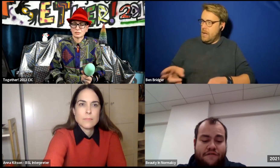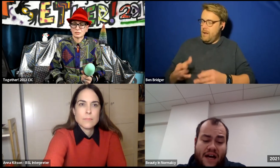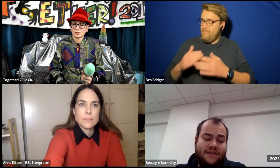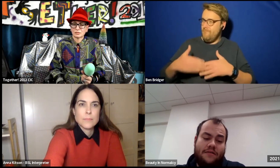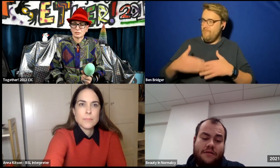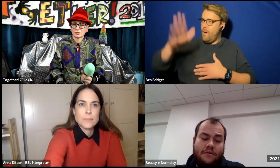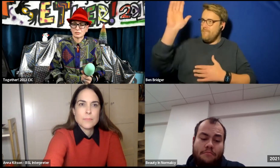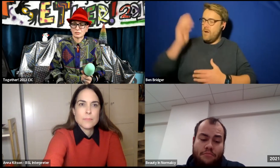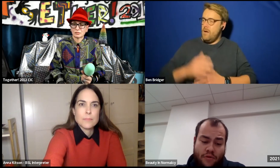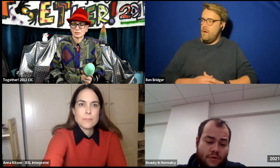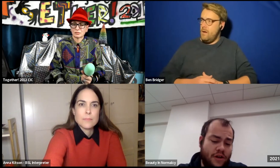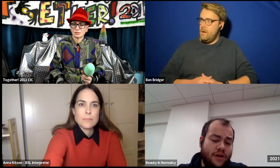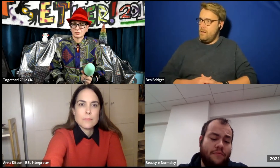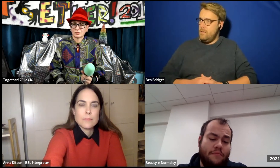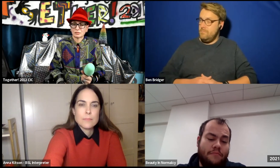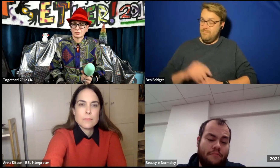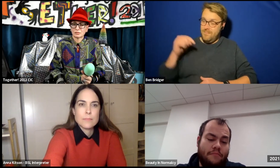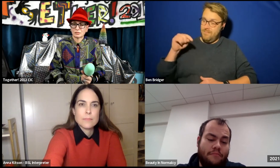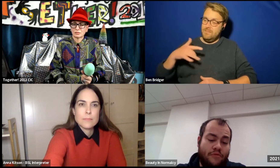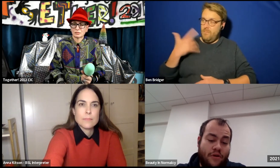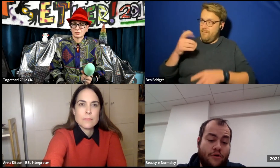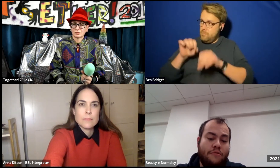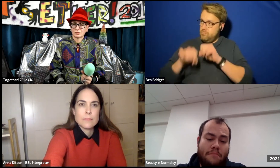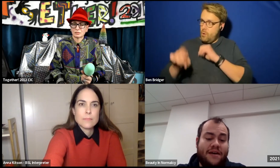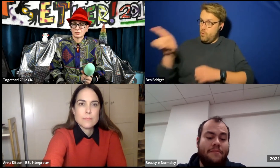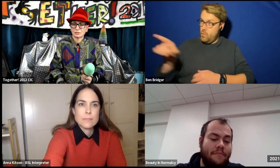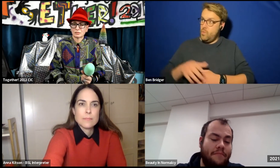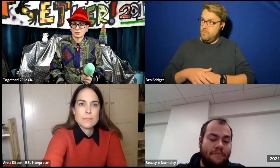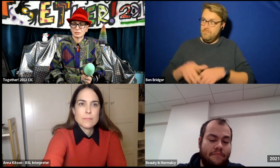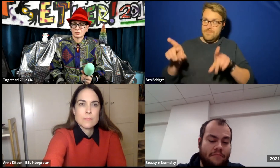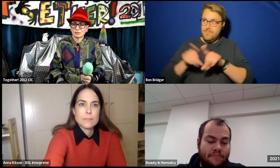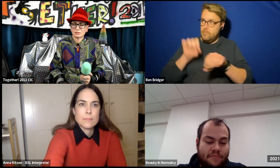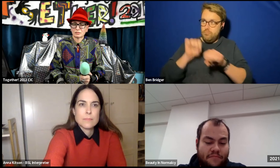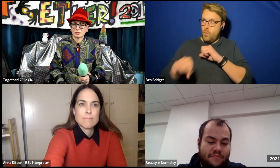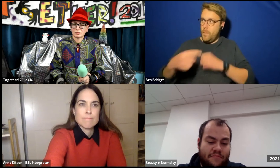broke you. Broke me.